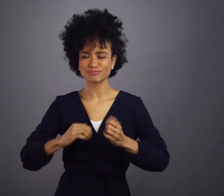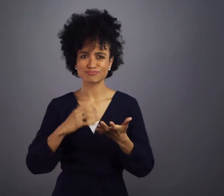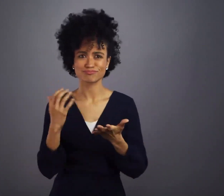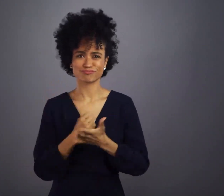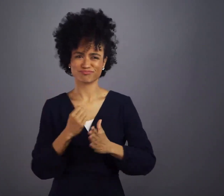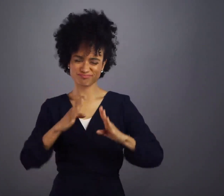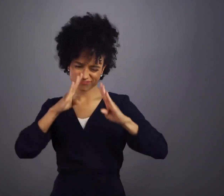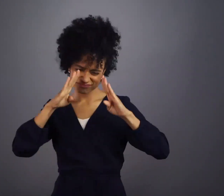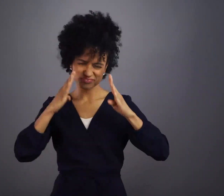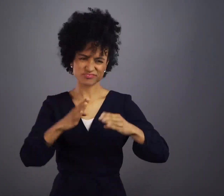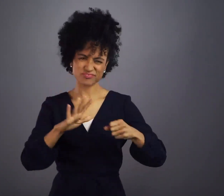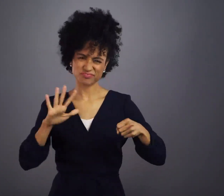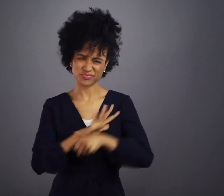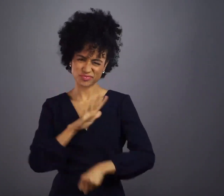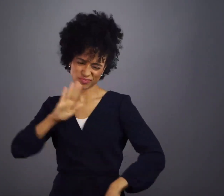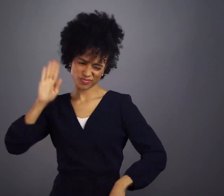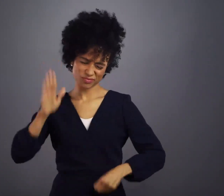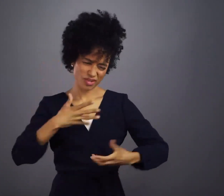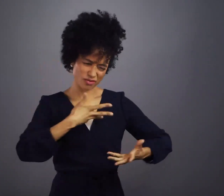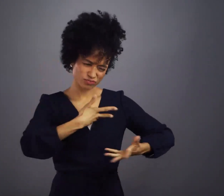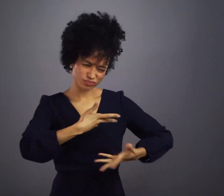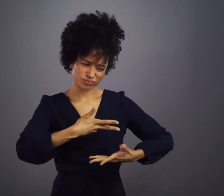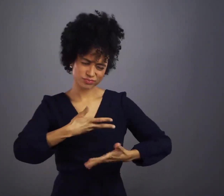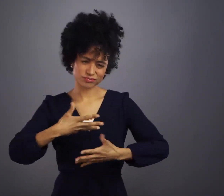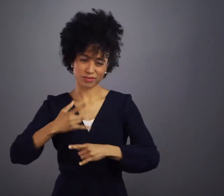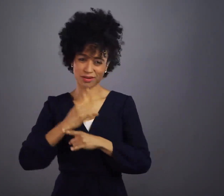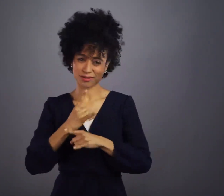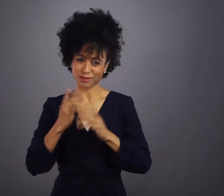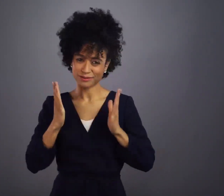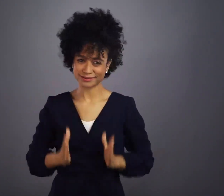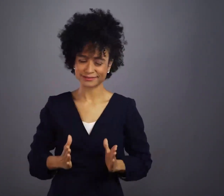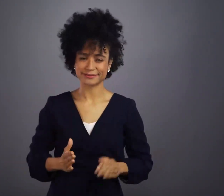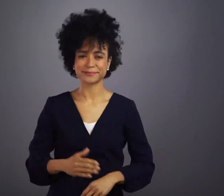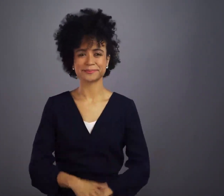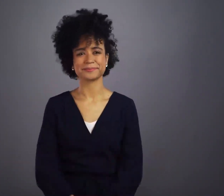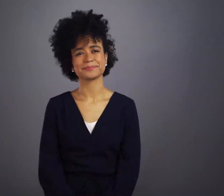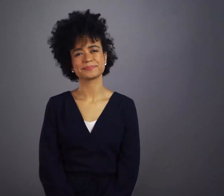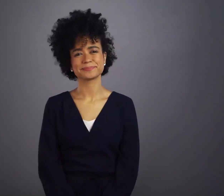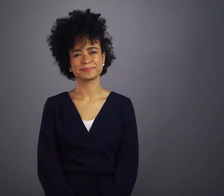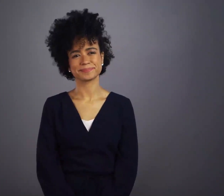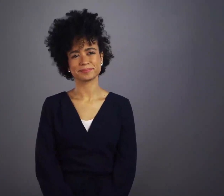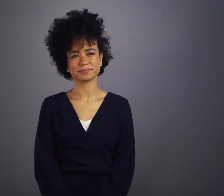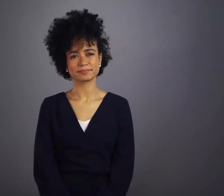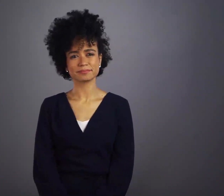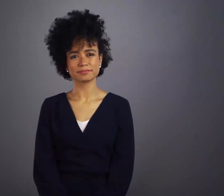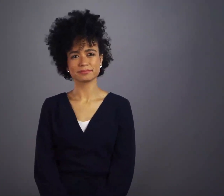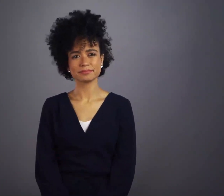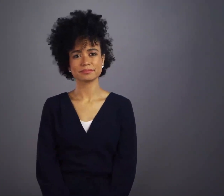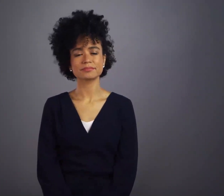A few are fortunate enough to be so situated that they can give nearly all their time to the work.